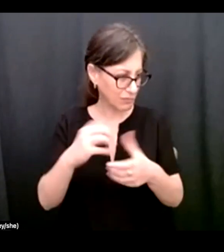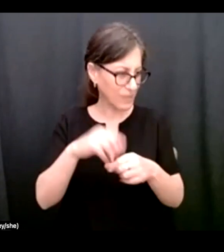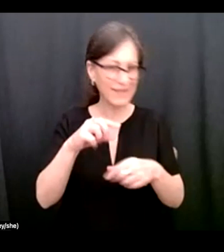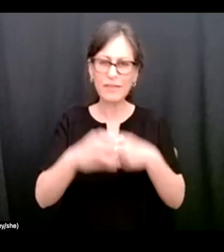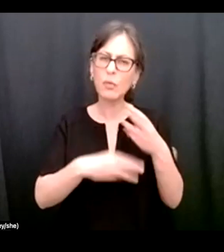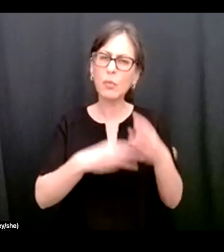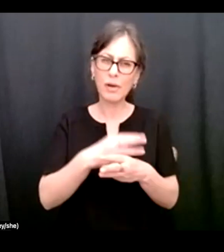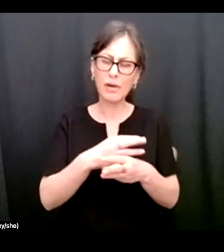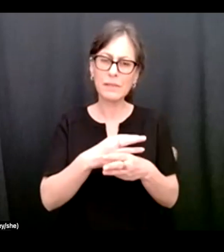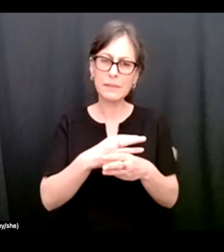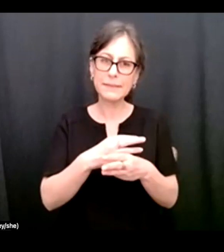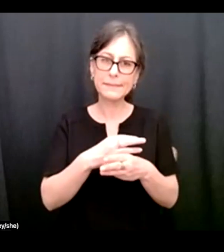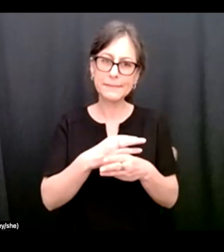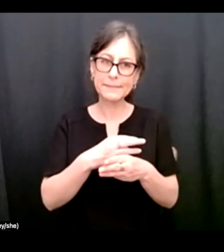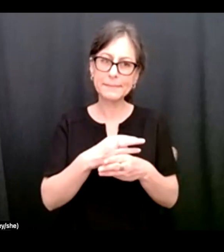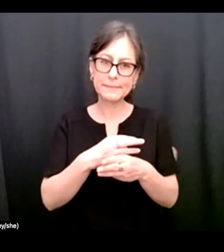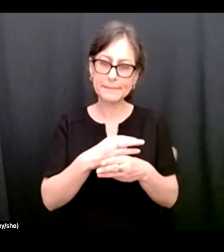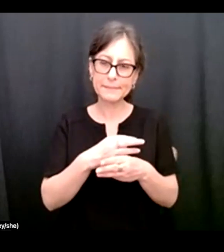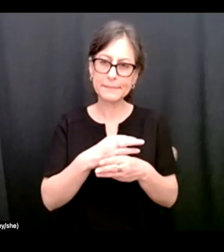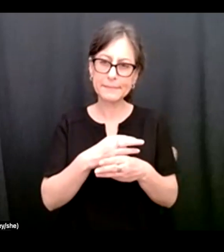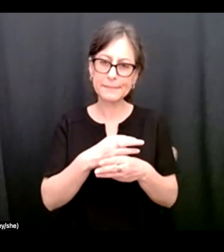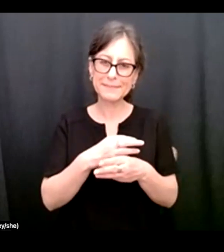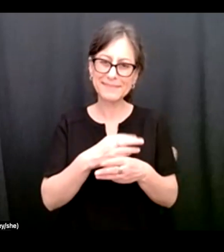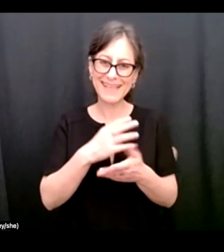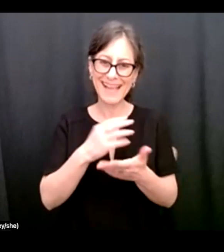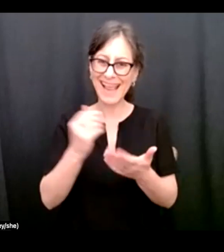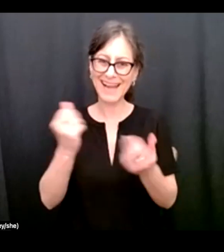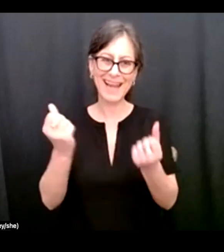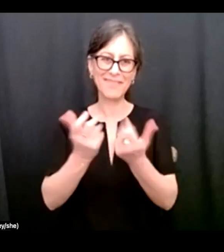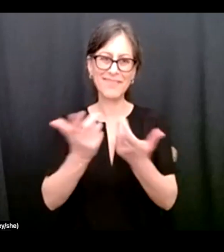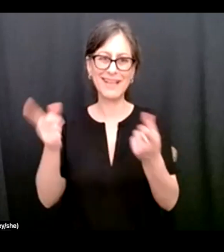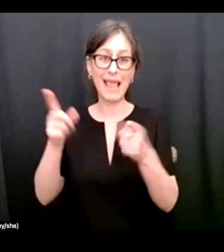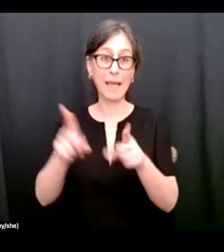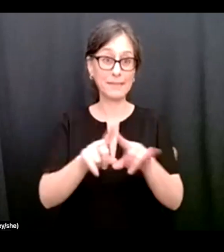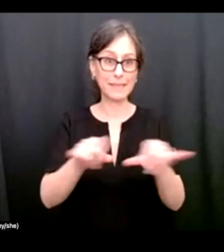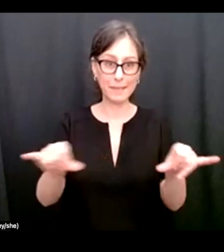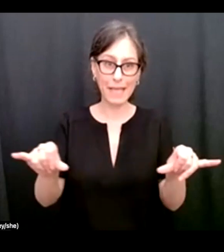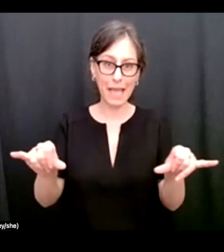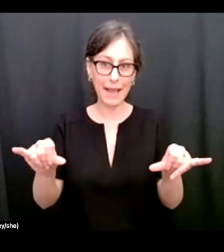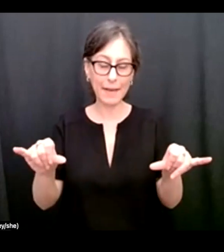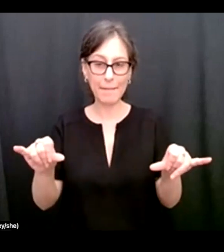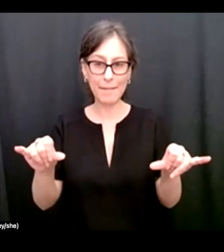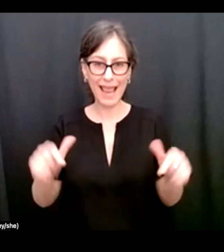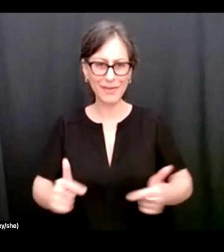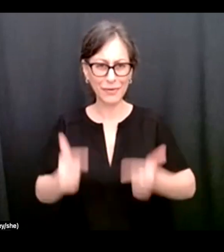And all of it is happening at the same time, and you're living it all at once kind of thing.